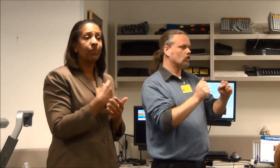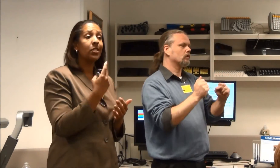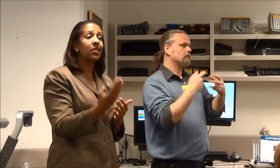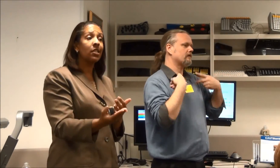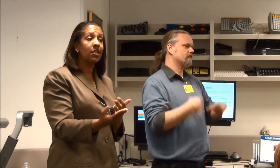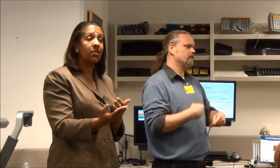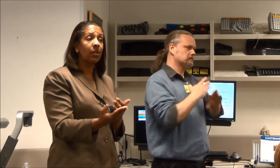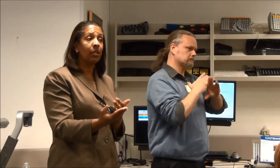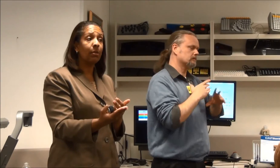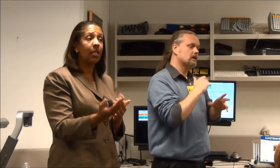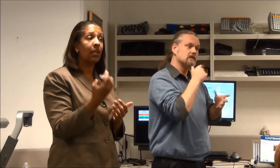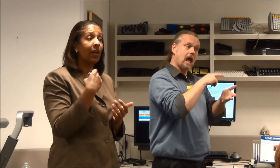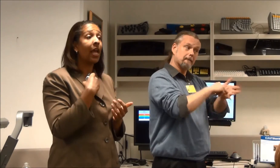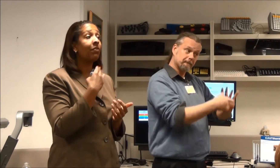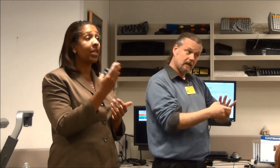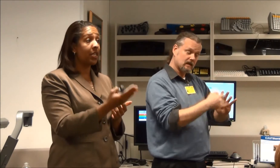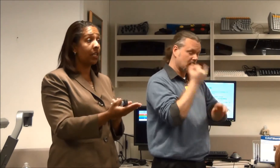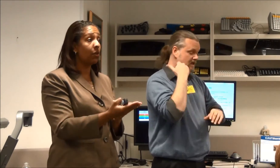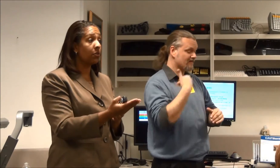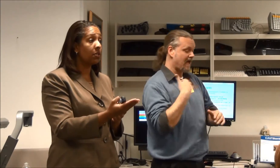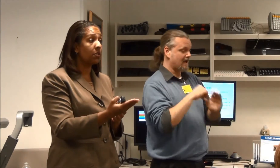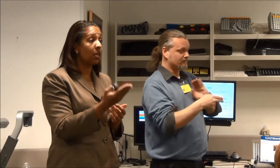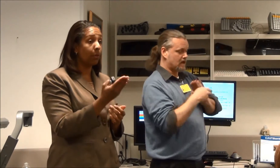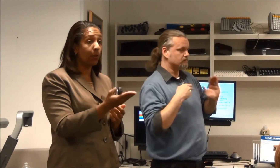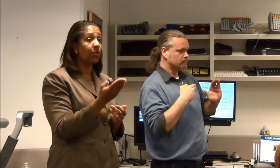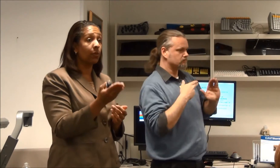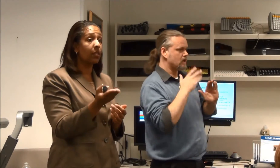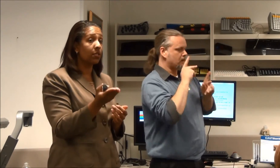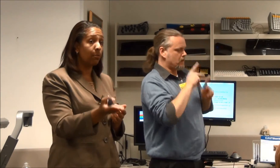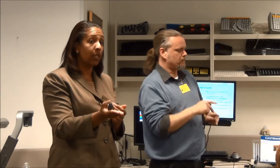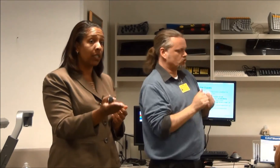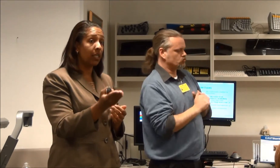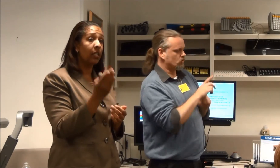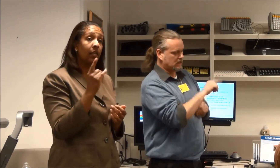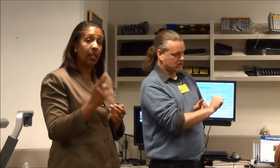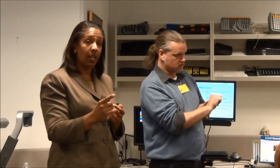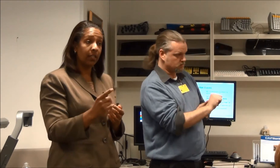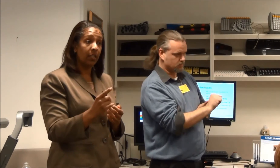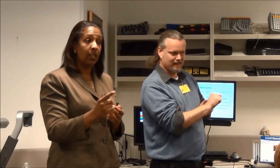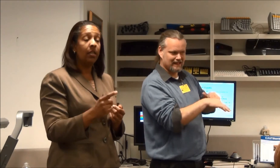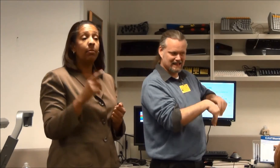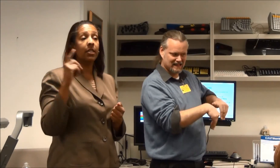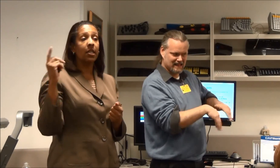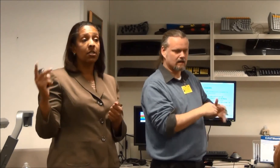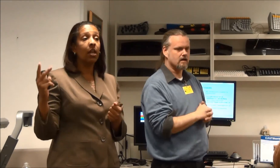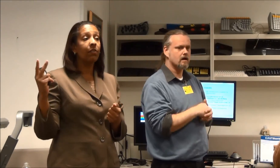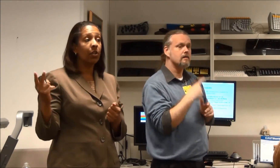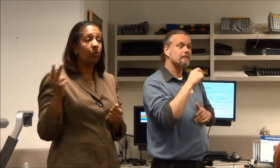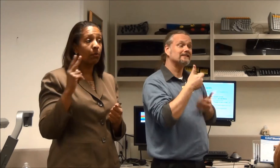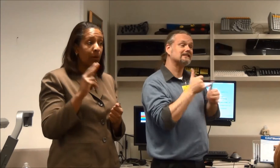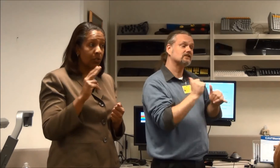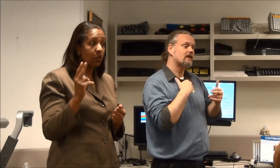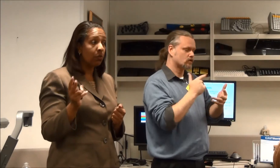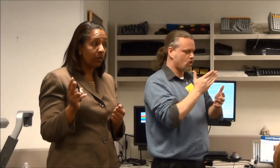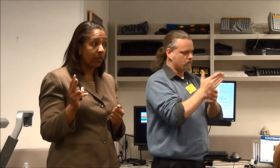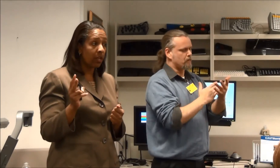It doesn't necessarily mean if I have that diagnosis that I am a person with a disability yet, because I still have to go through parts two and three of the definition.